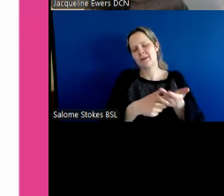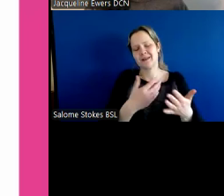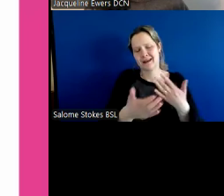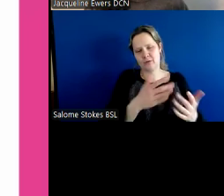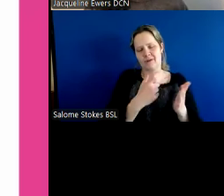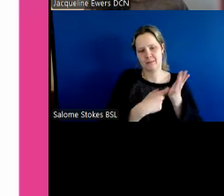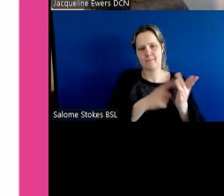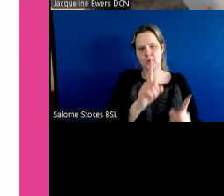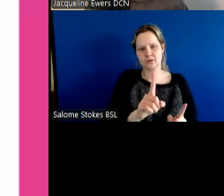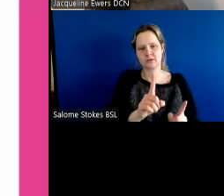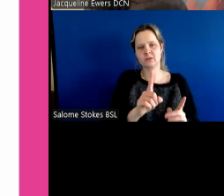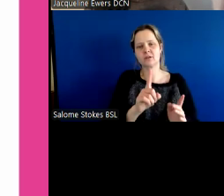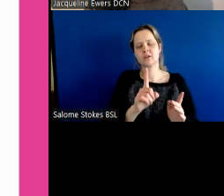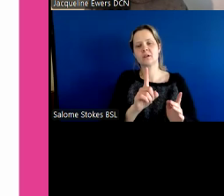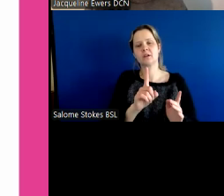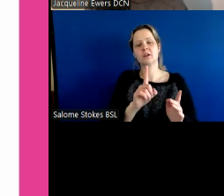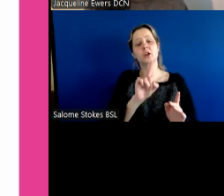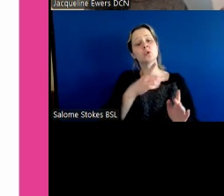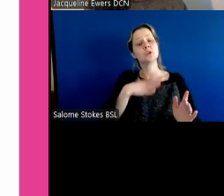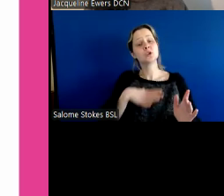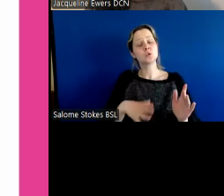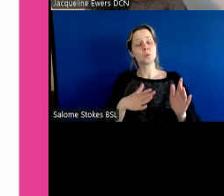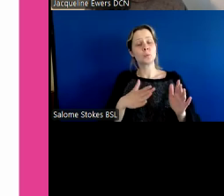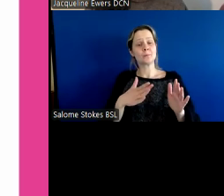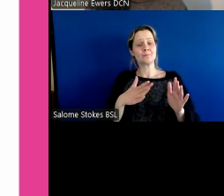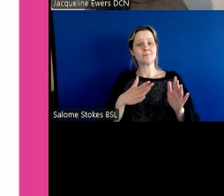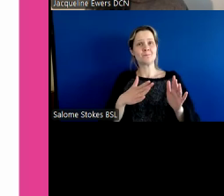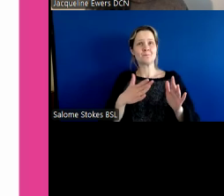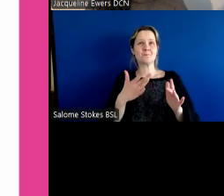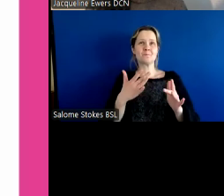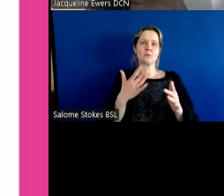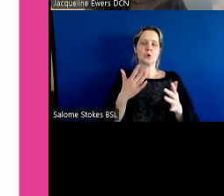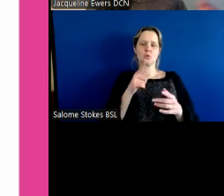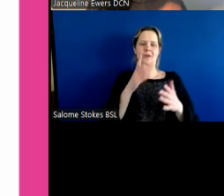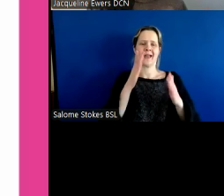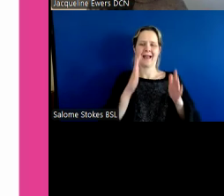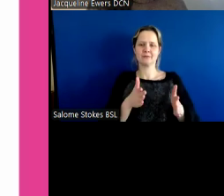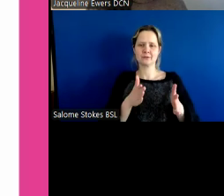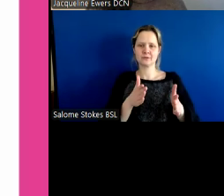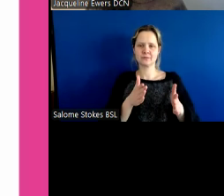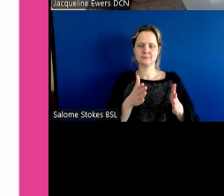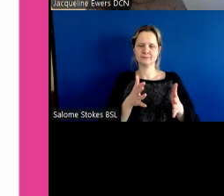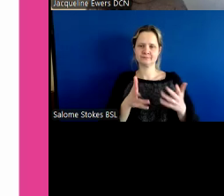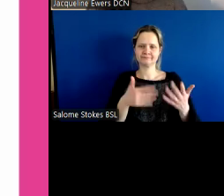but perhaps more actively, put in place those policies